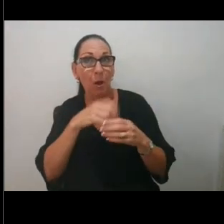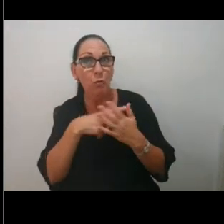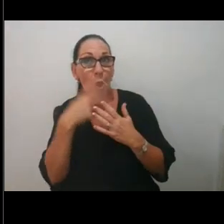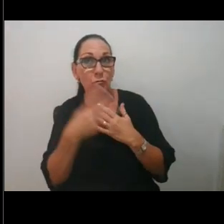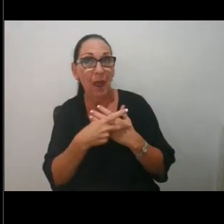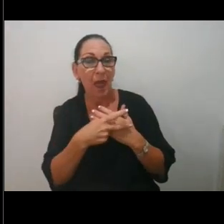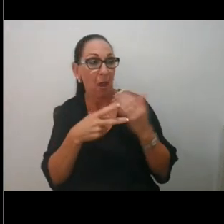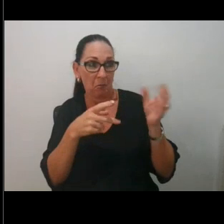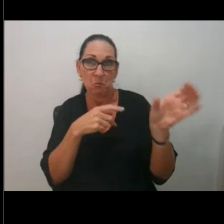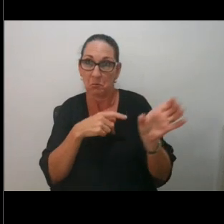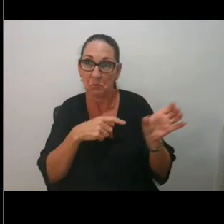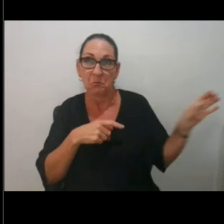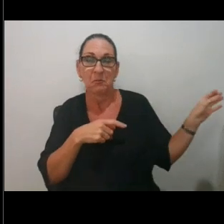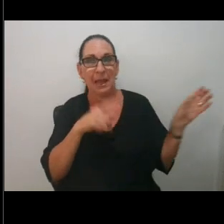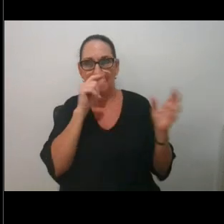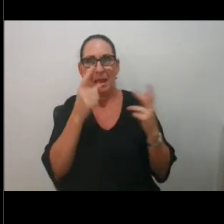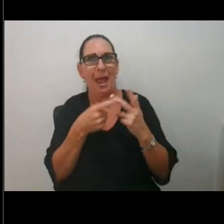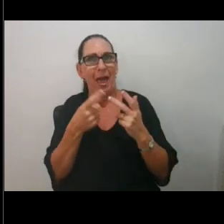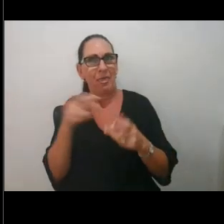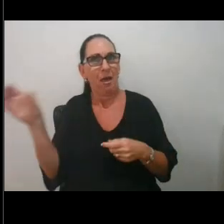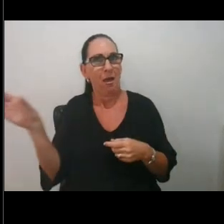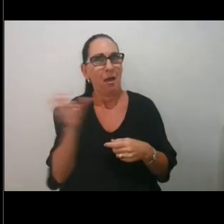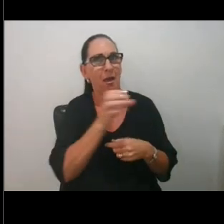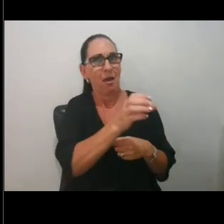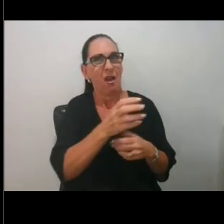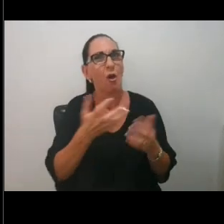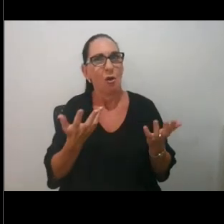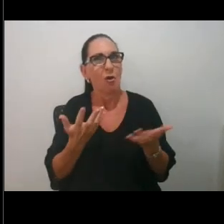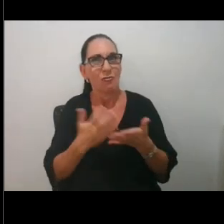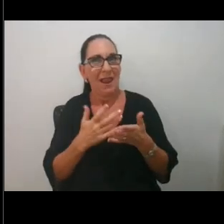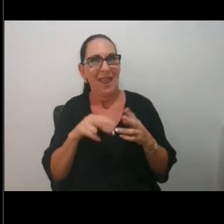people that's it's pretty much as high as it gets if somebody's not going well magistrate